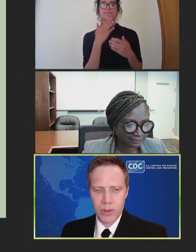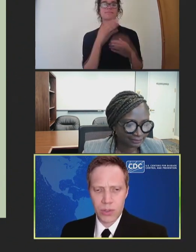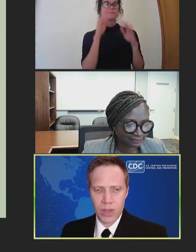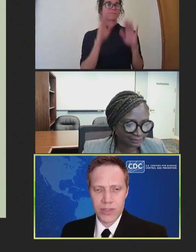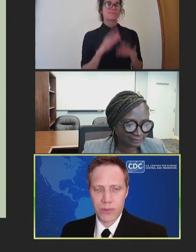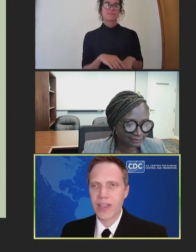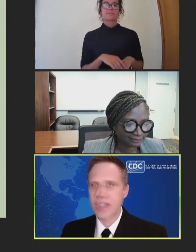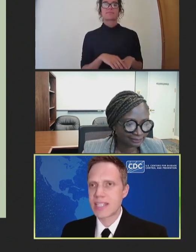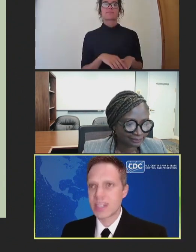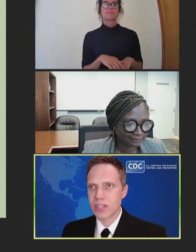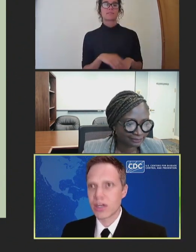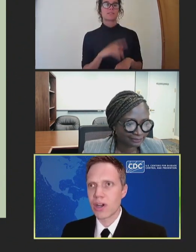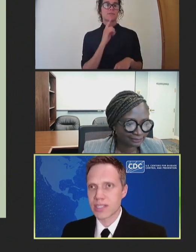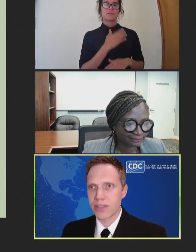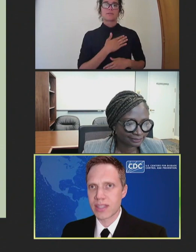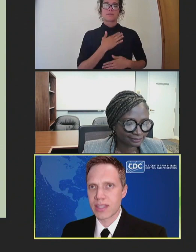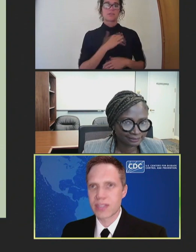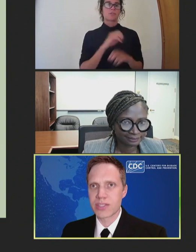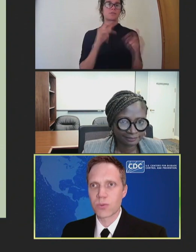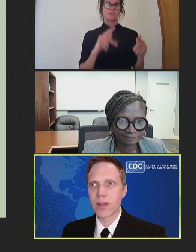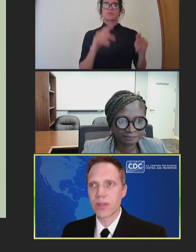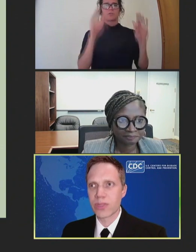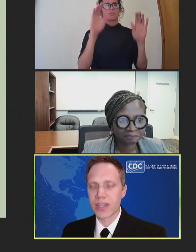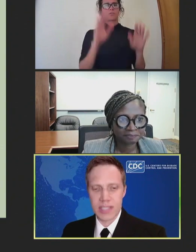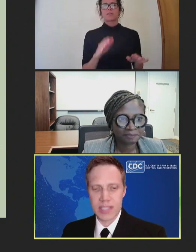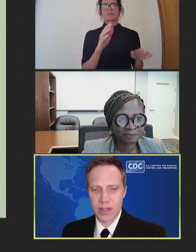you. These were fantastic talks, and I think they intersect well with the things that I'm going to